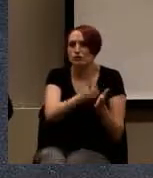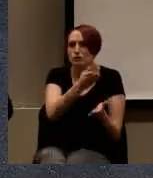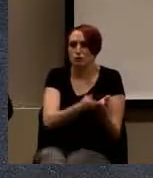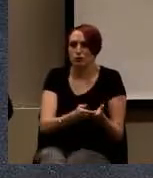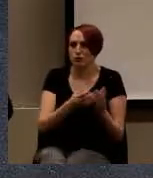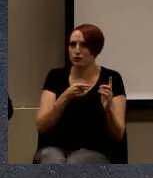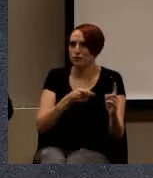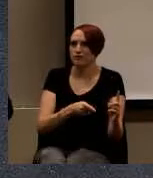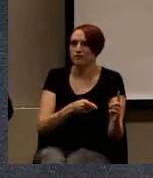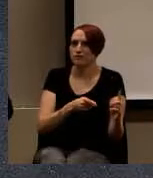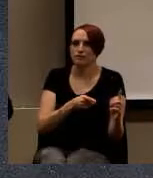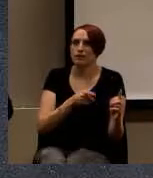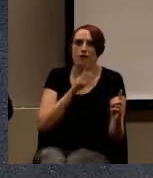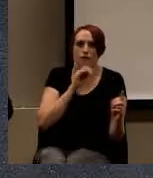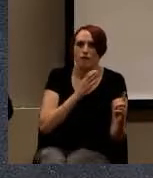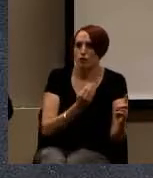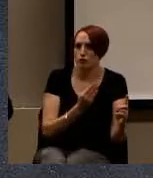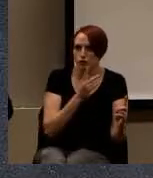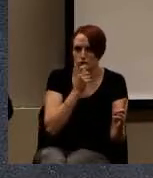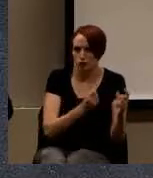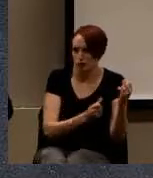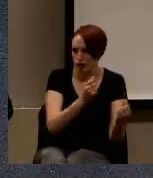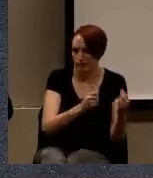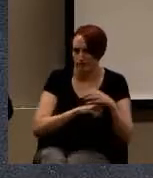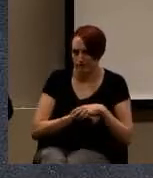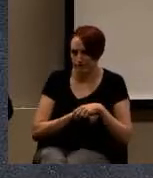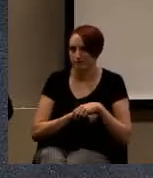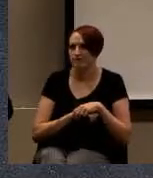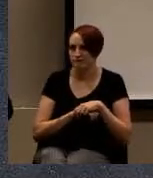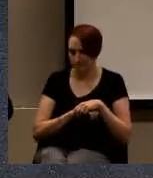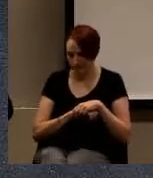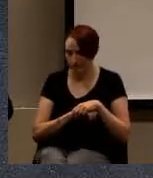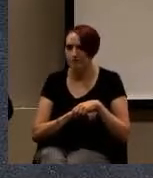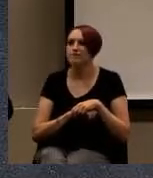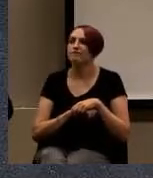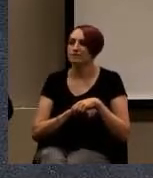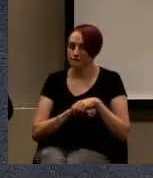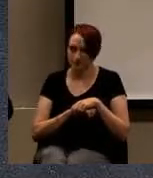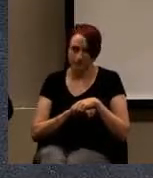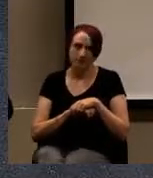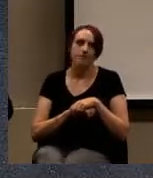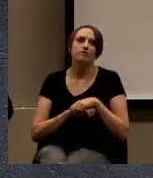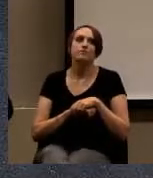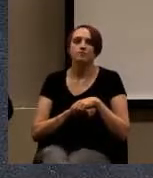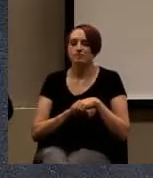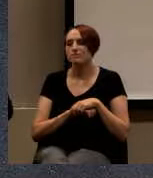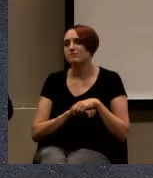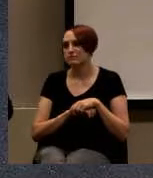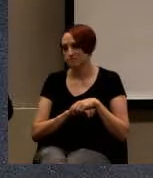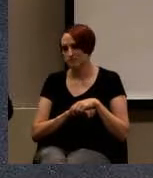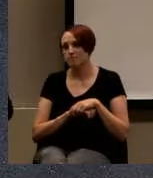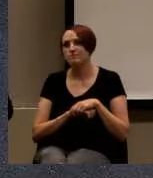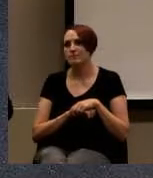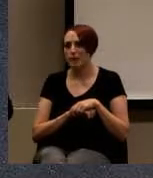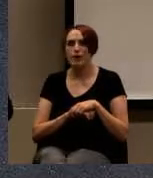just looking at actuarial tables of crashes and crash data, but just looking at brain chemistry